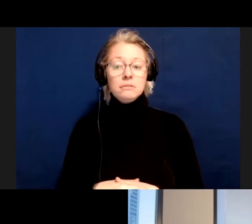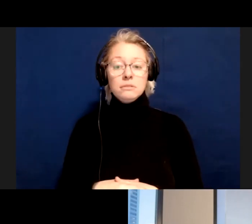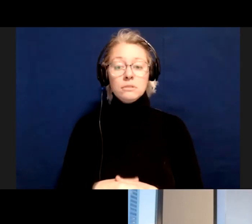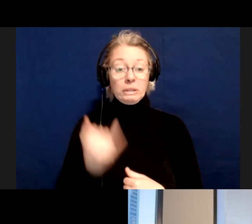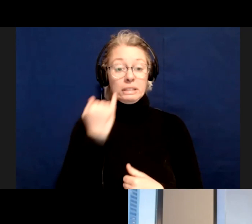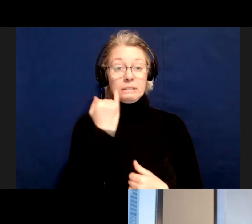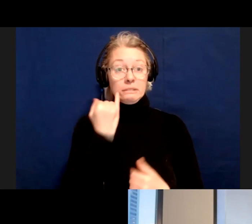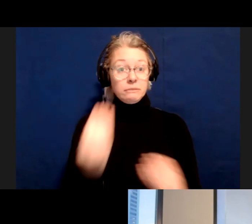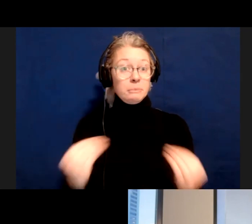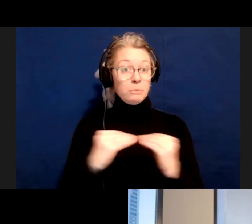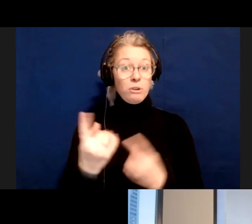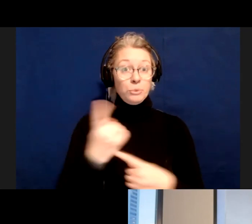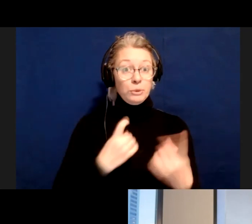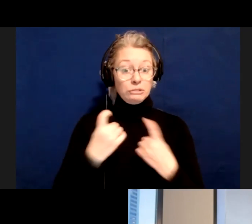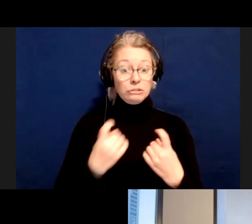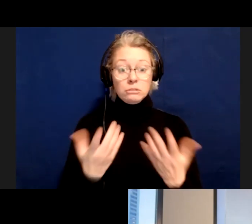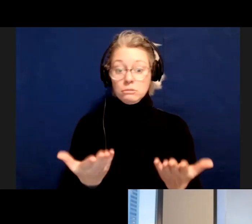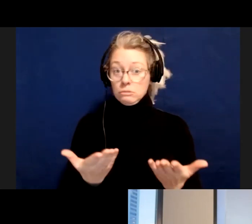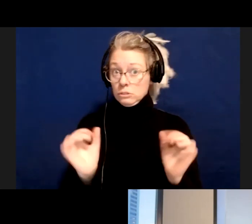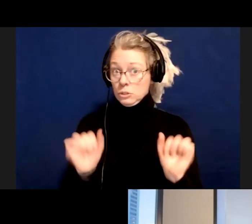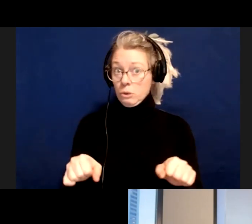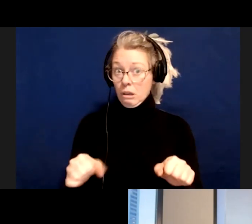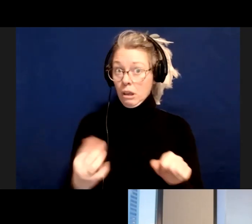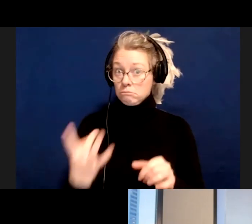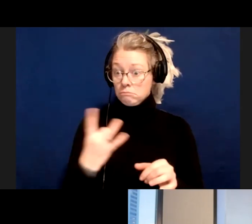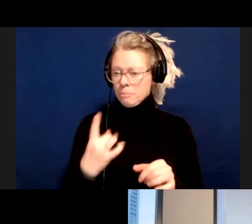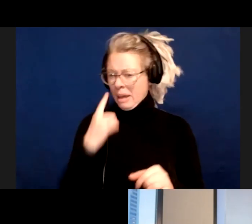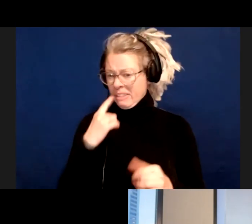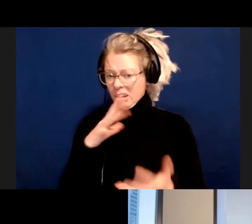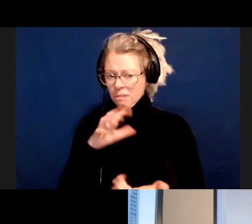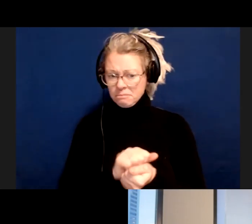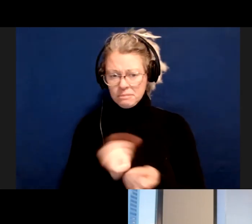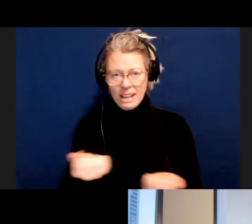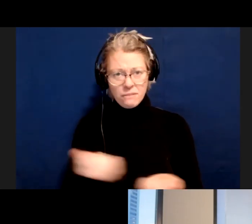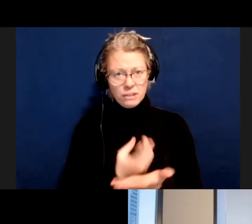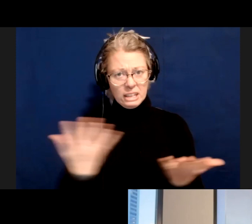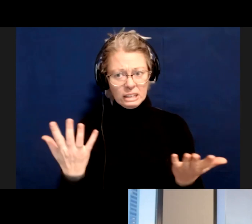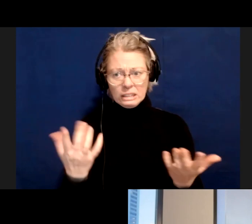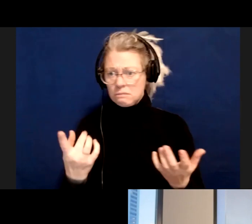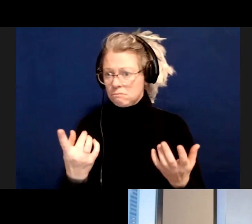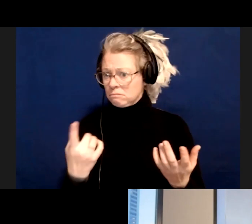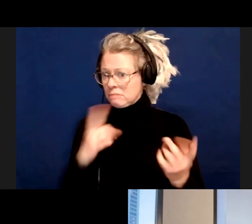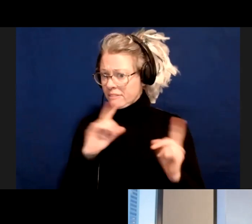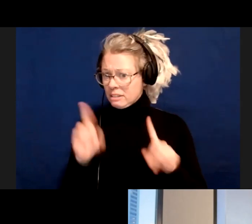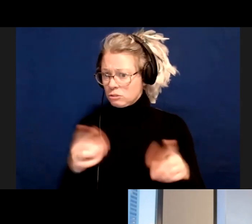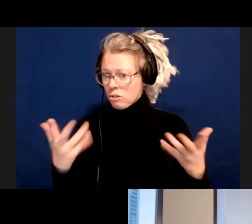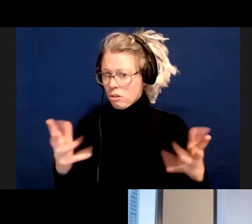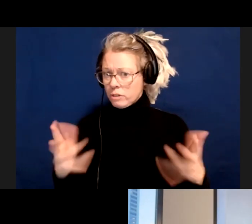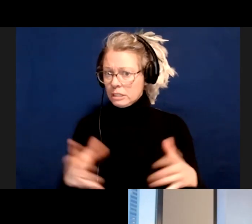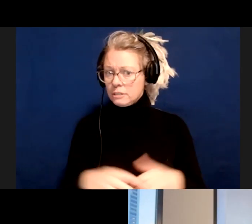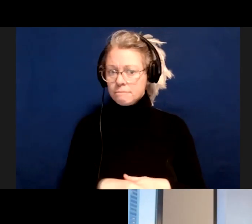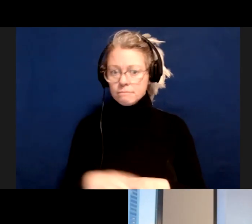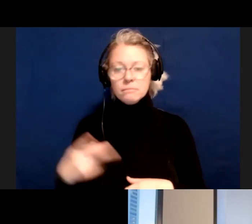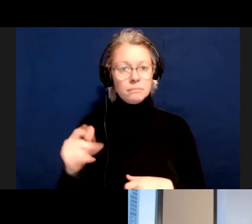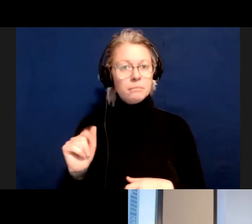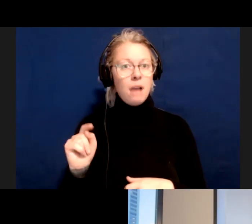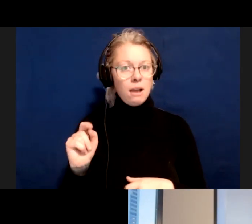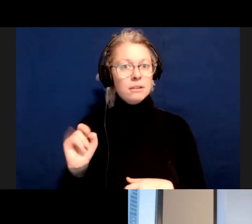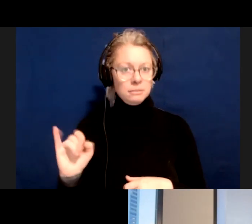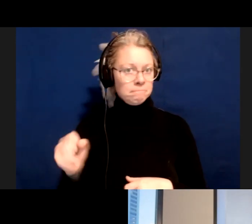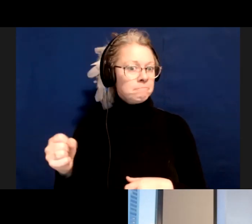any other questions. I think that I caught everything. Otherwise we’ll let everybody